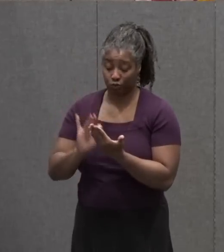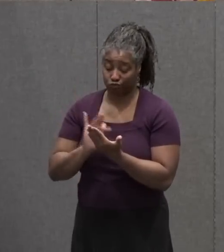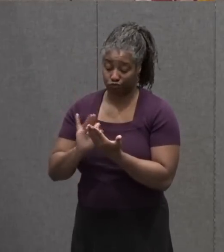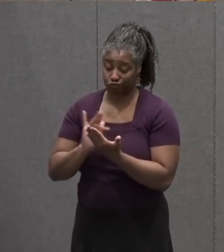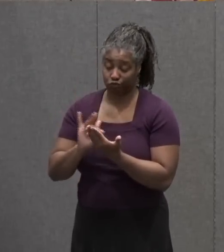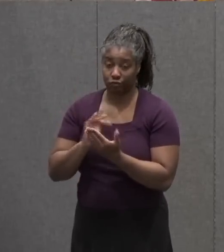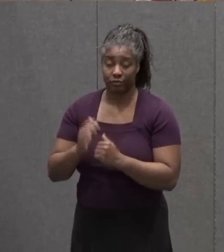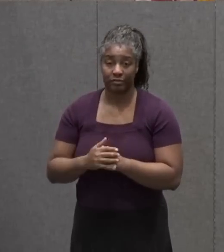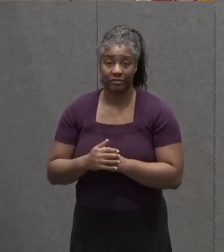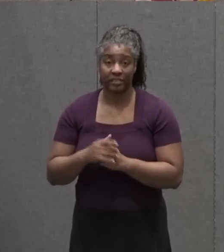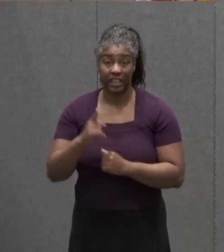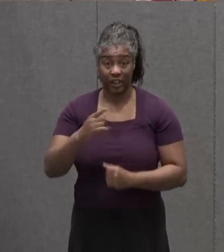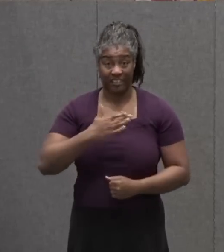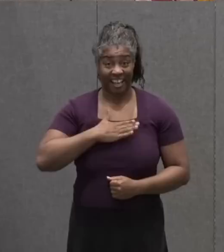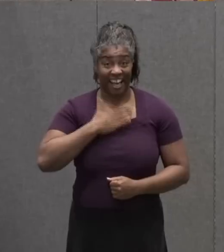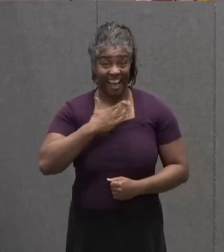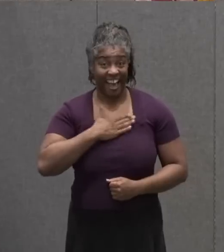Or do you feel blue?